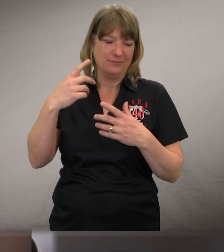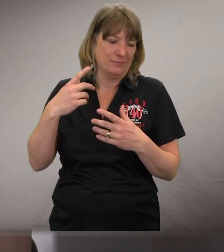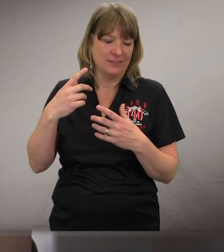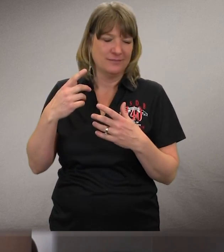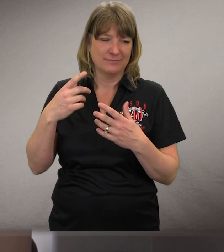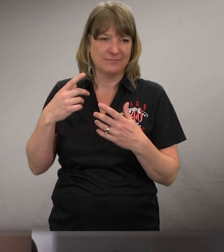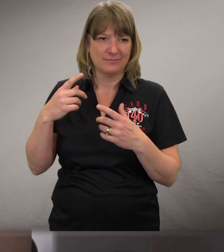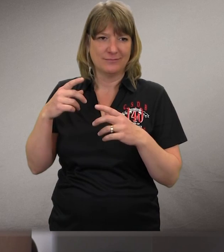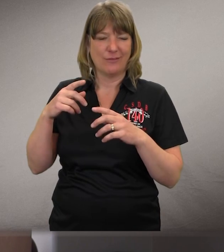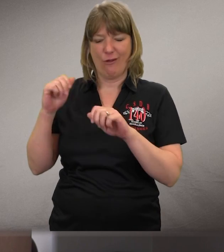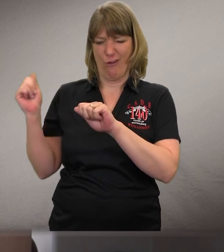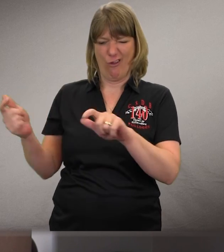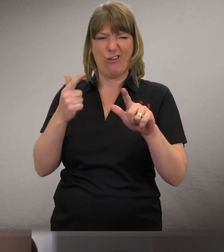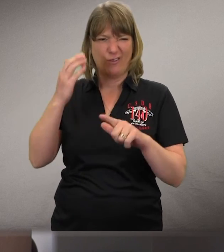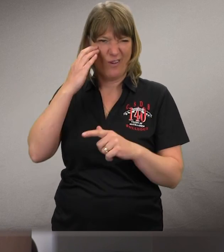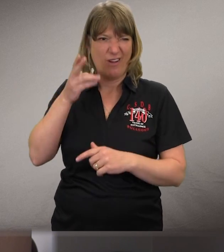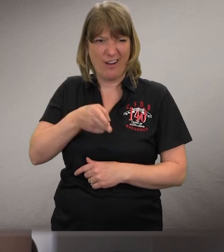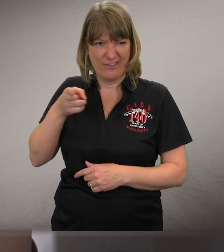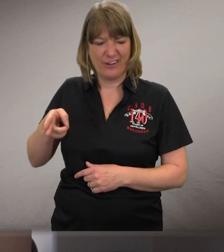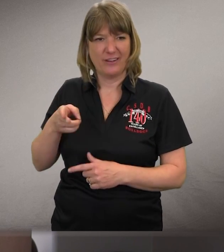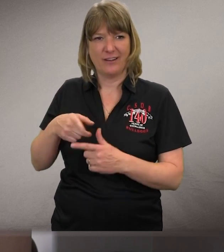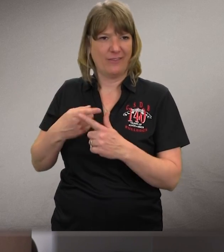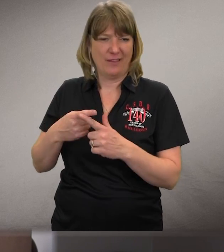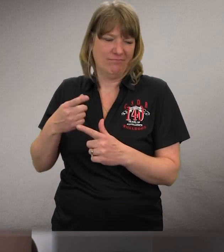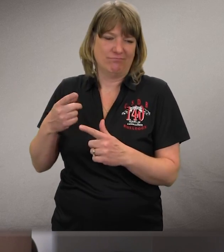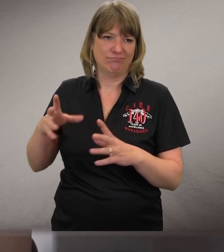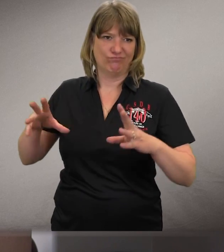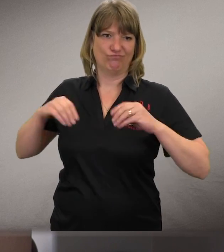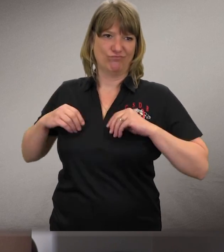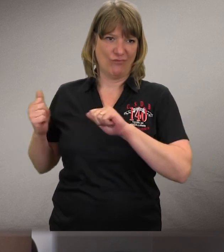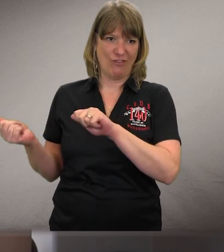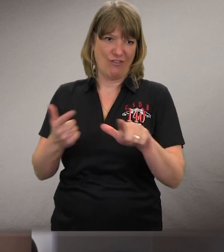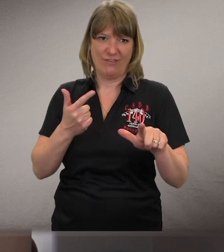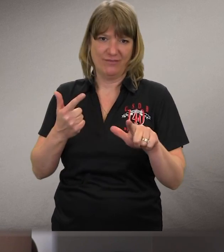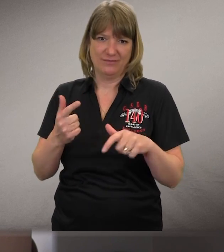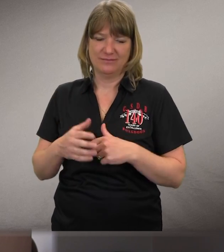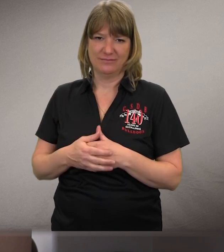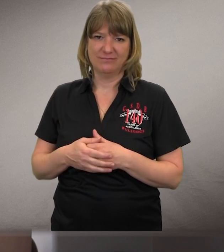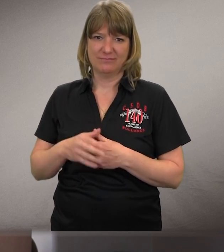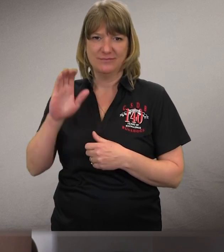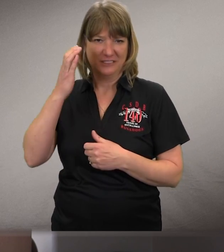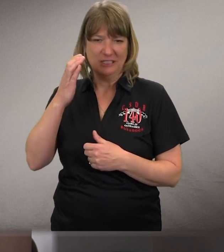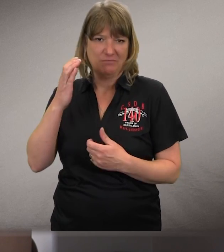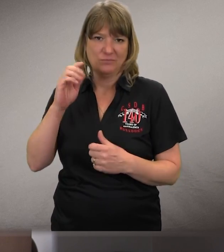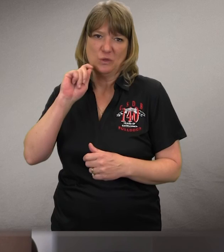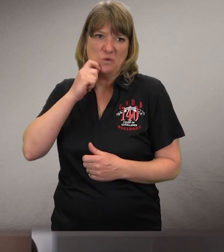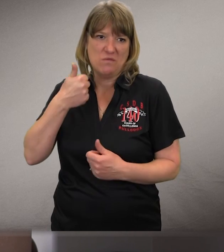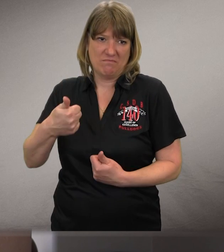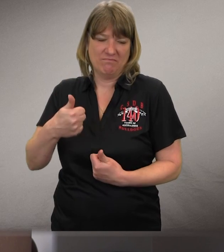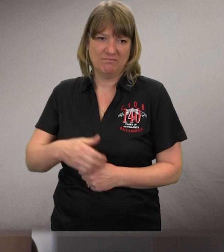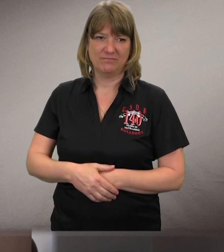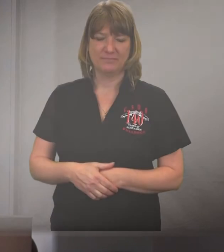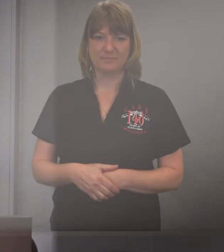But once everyone finds out that you're hard of hearing, everyone's okay with that. Everyone seems to be cool.